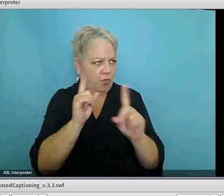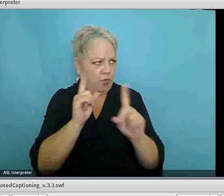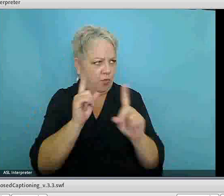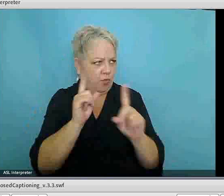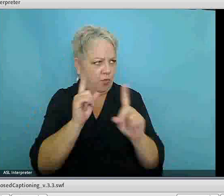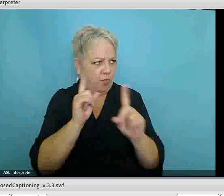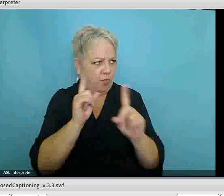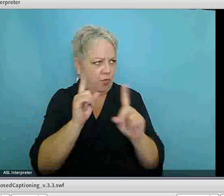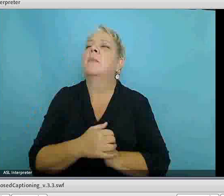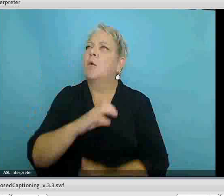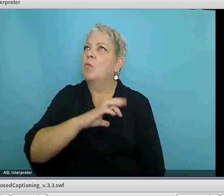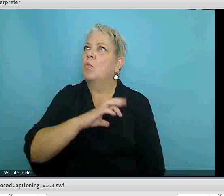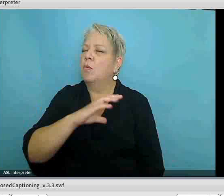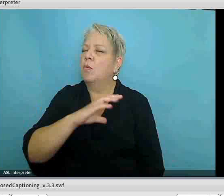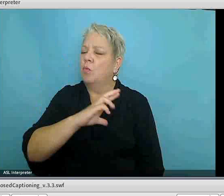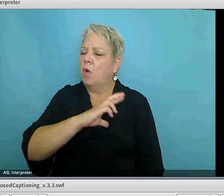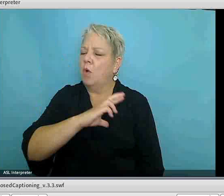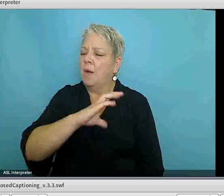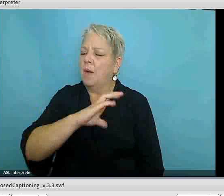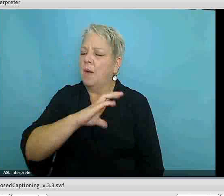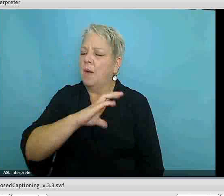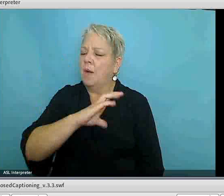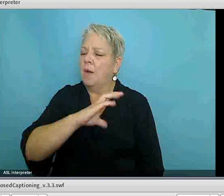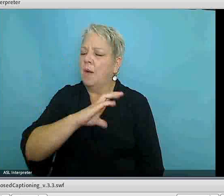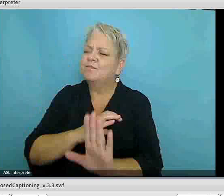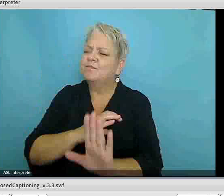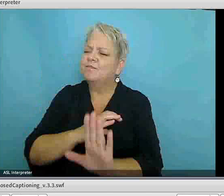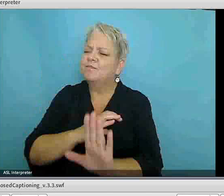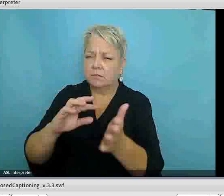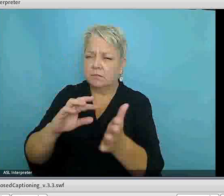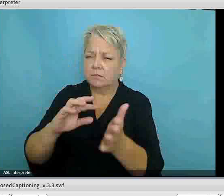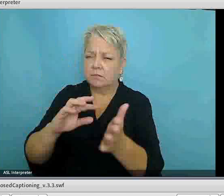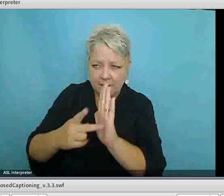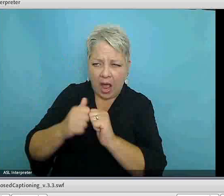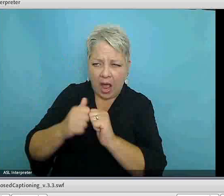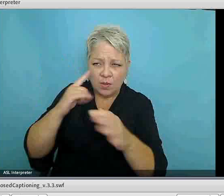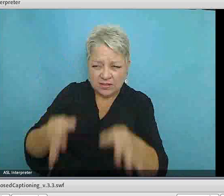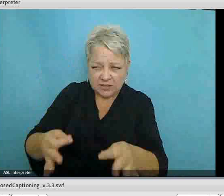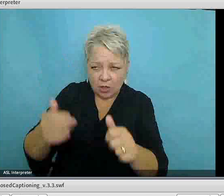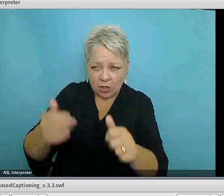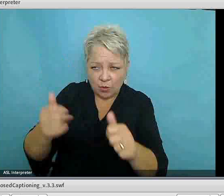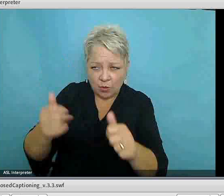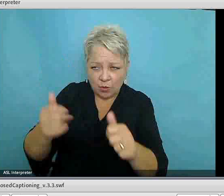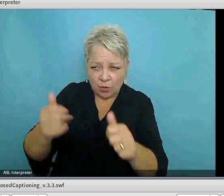Well, one of the things that we're working very closely with the plans on -- and again,